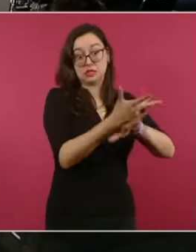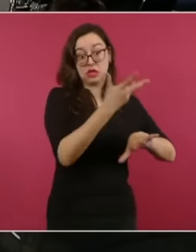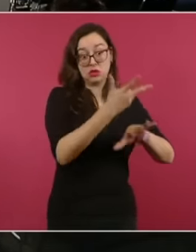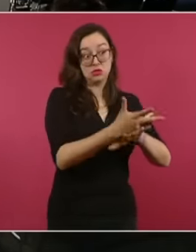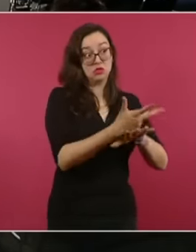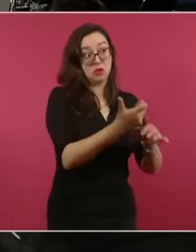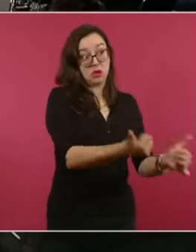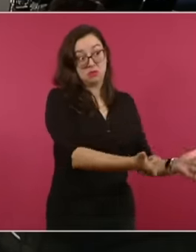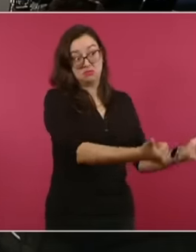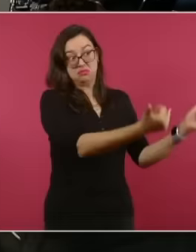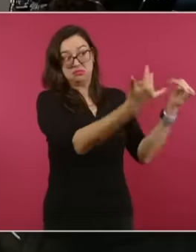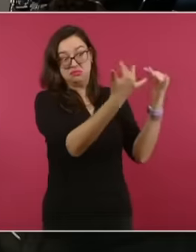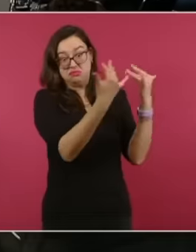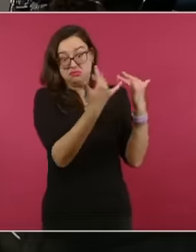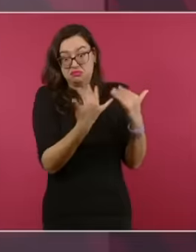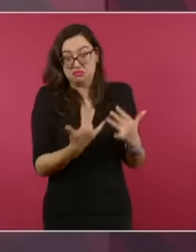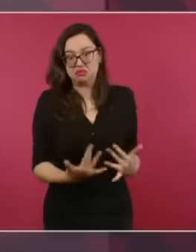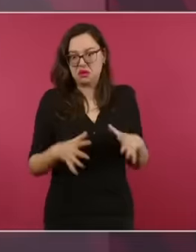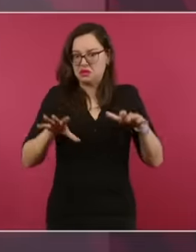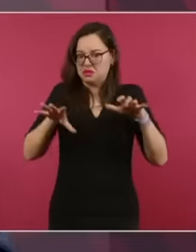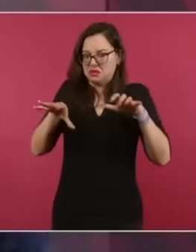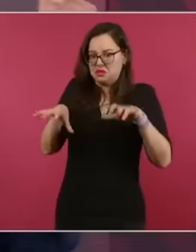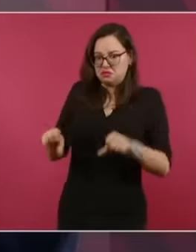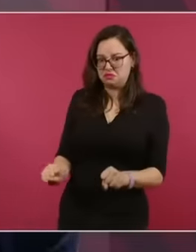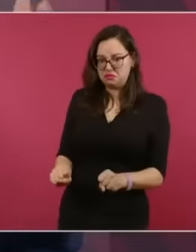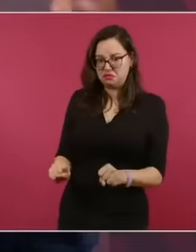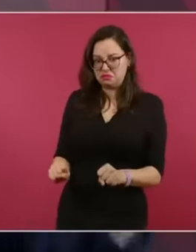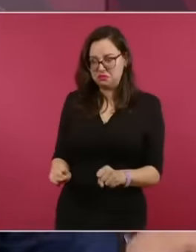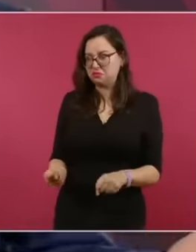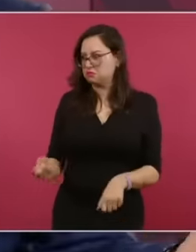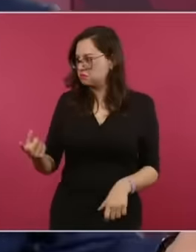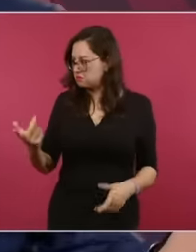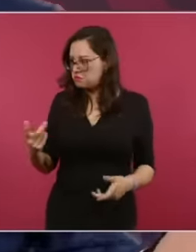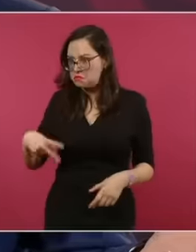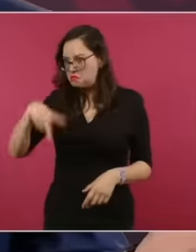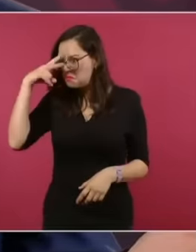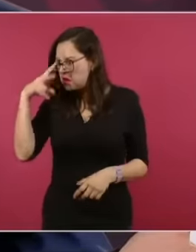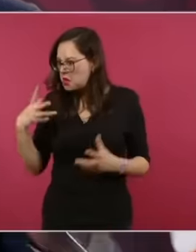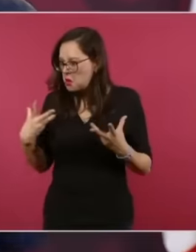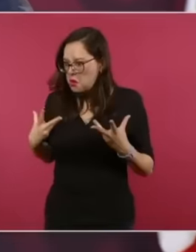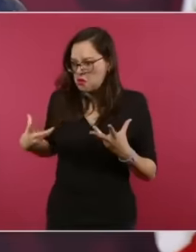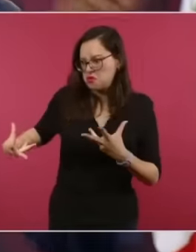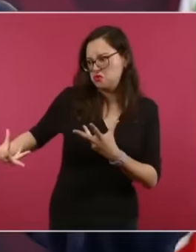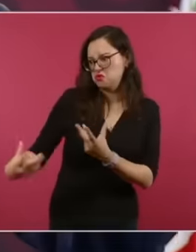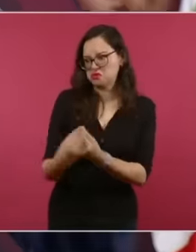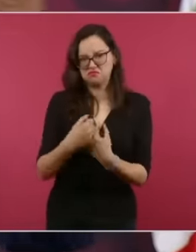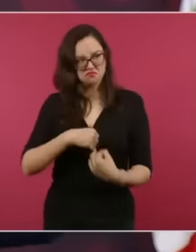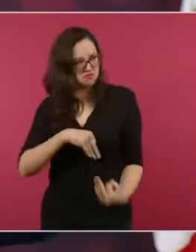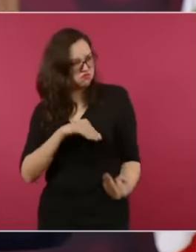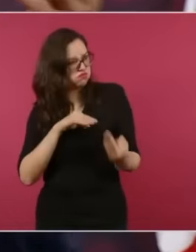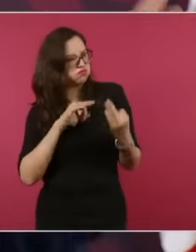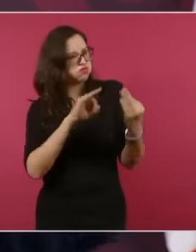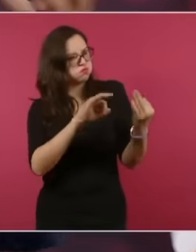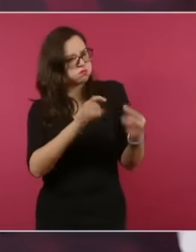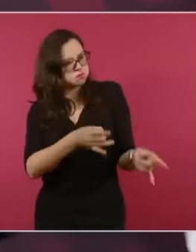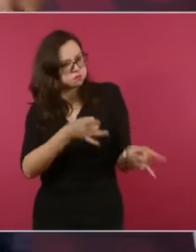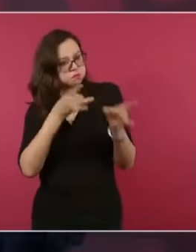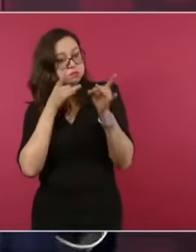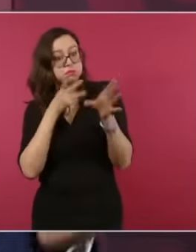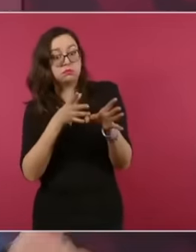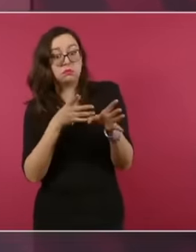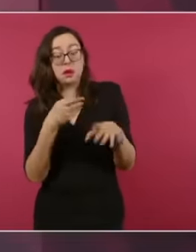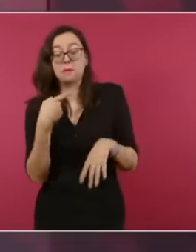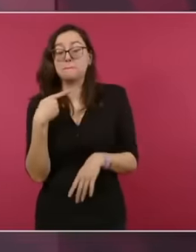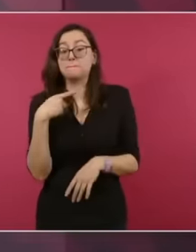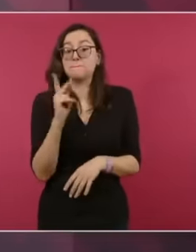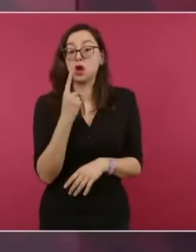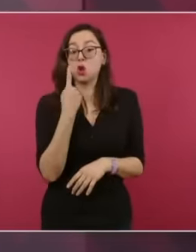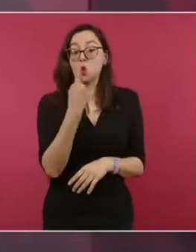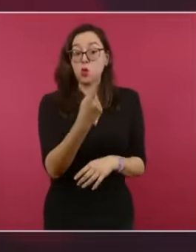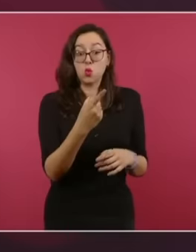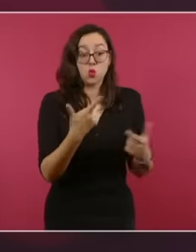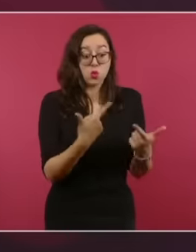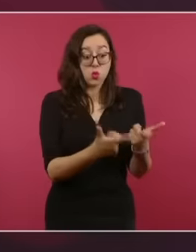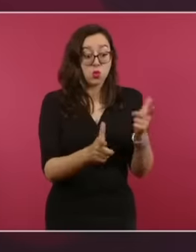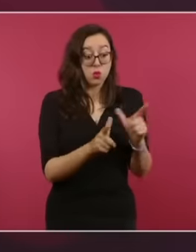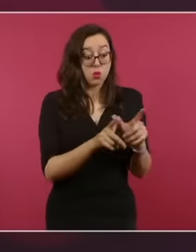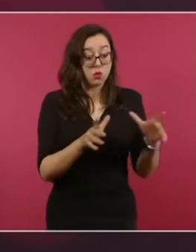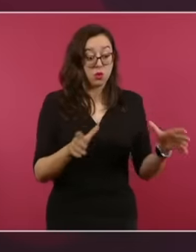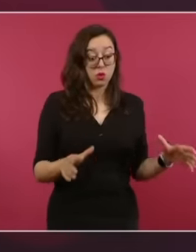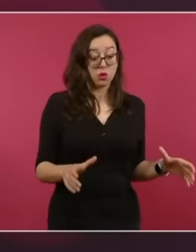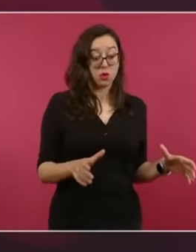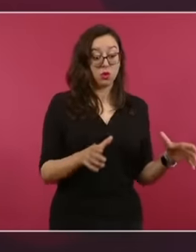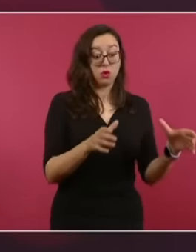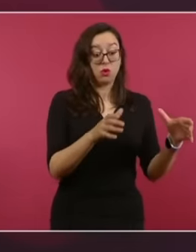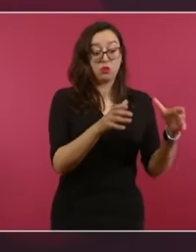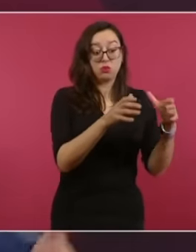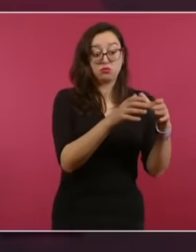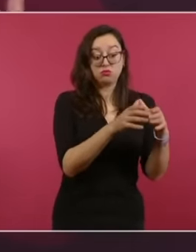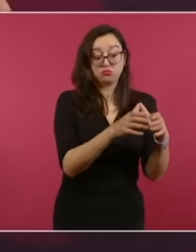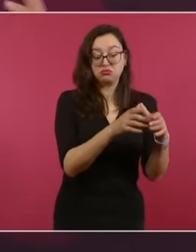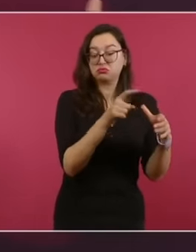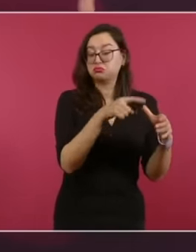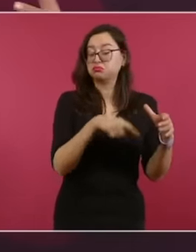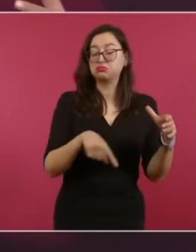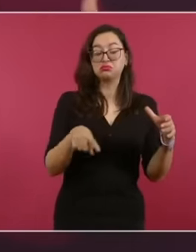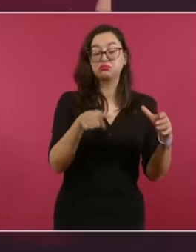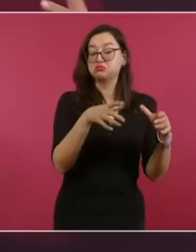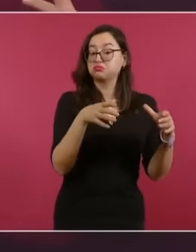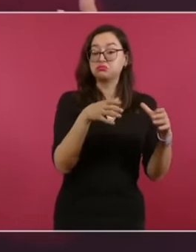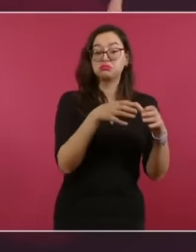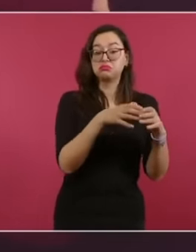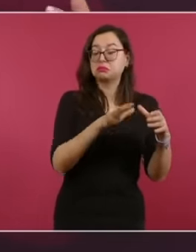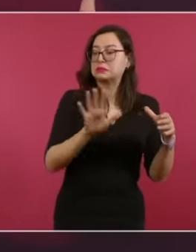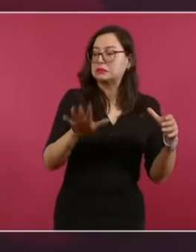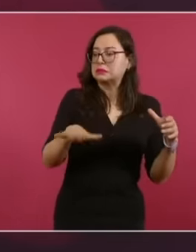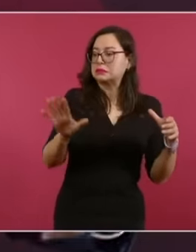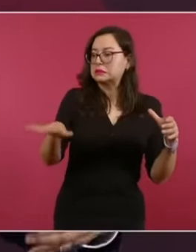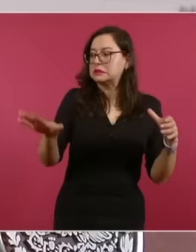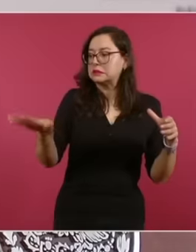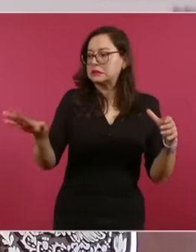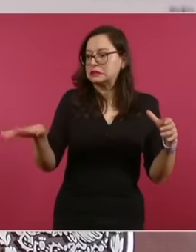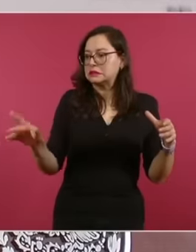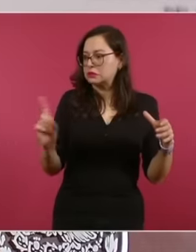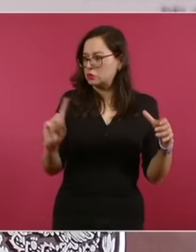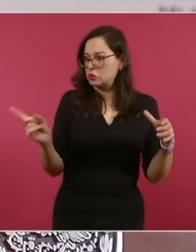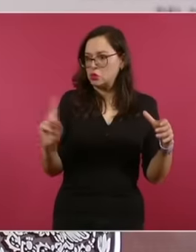these conservatives emerged to divide the